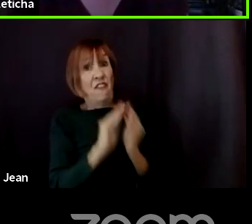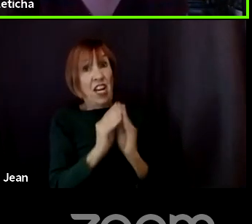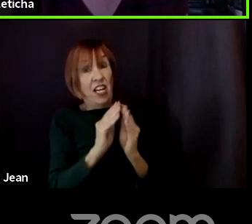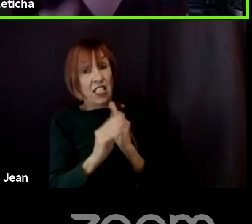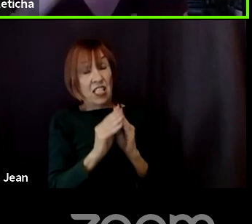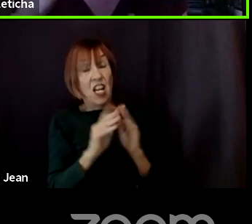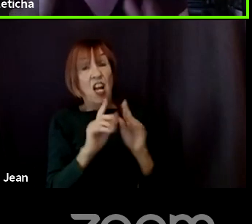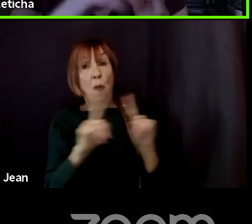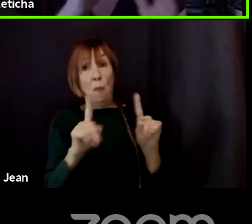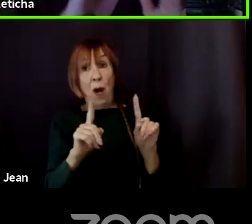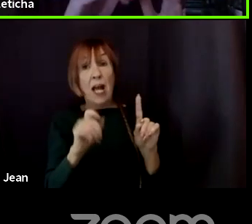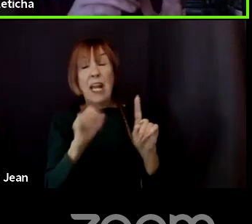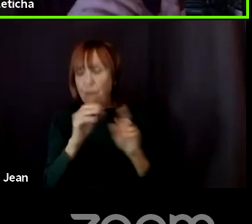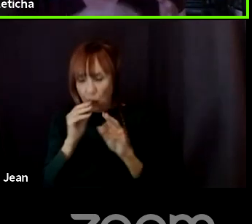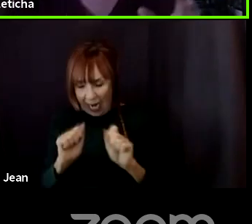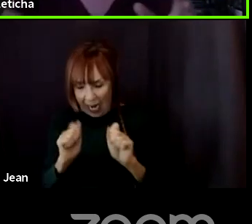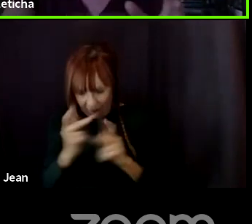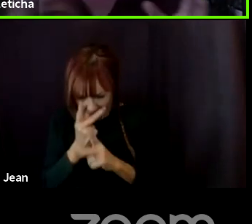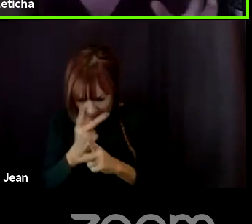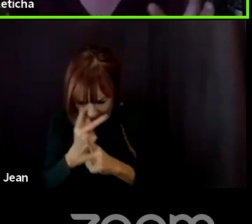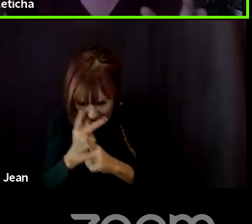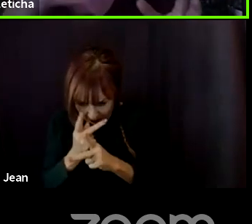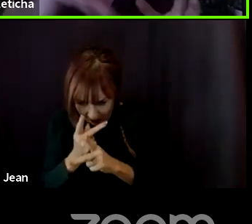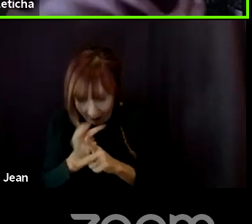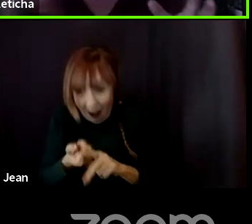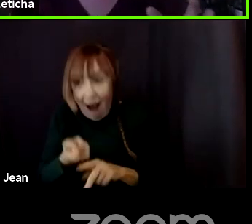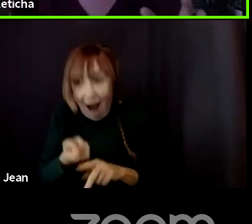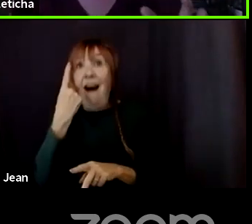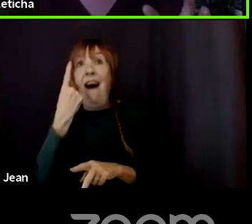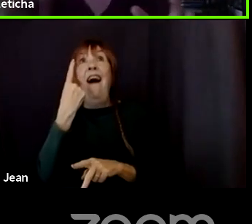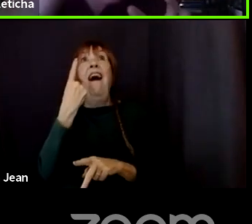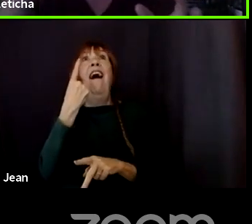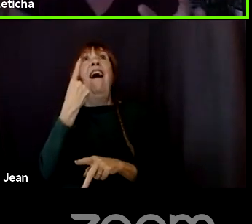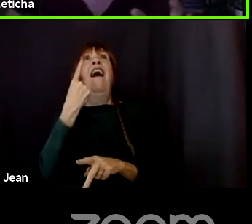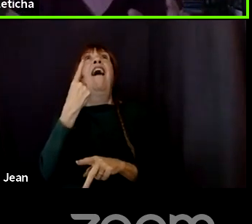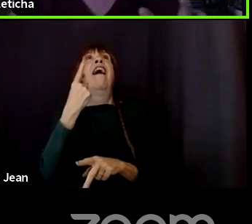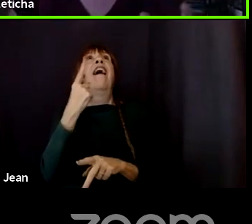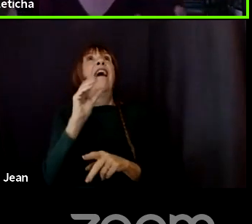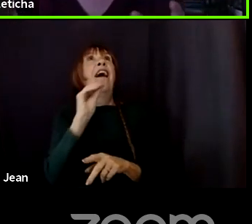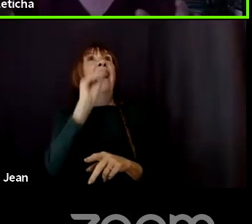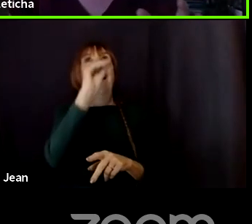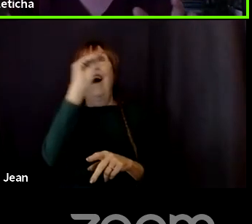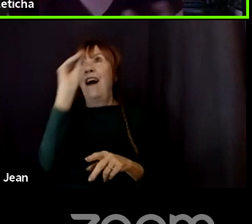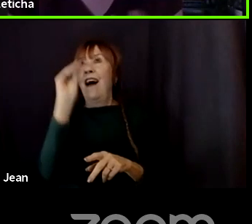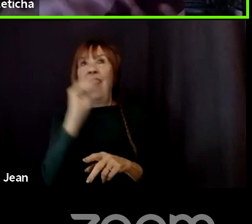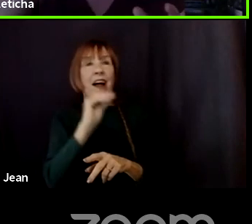once you figure out that thing, then you'll know which of your scenes still fit into that narrative